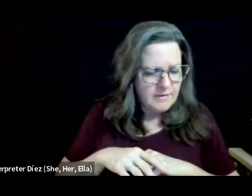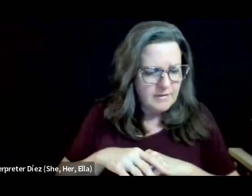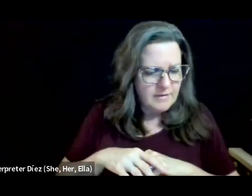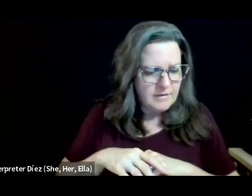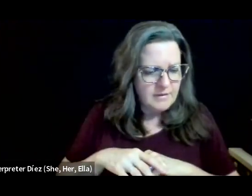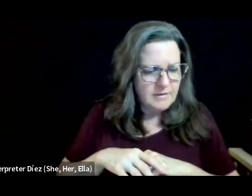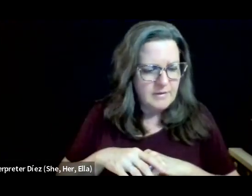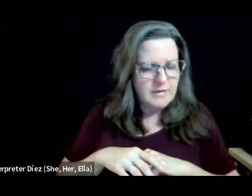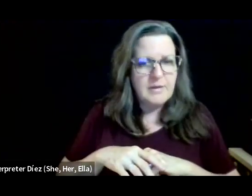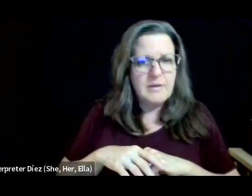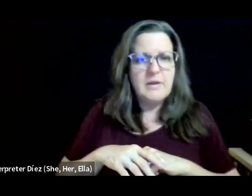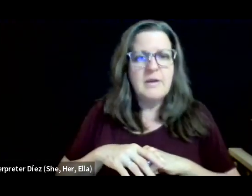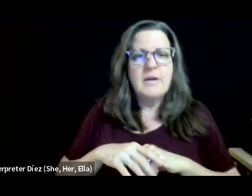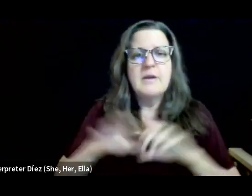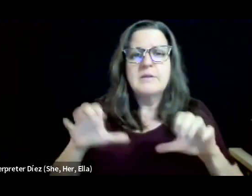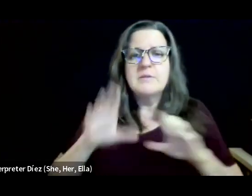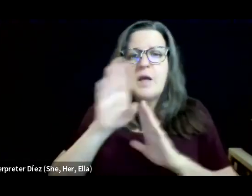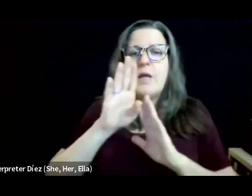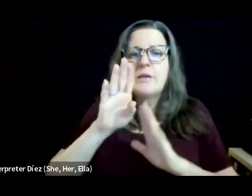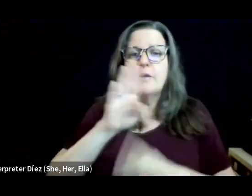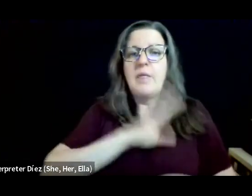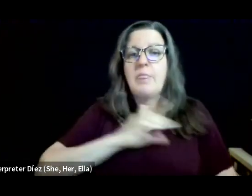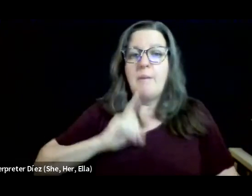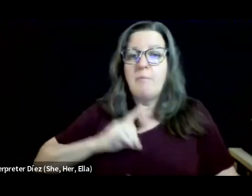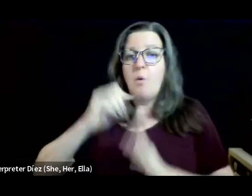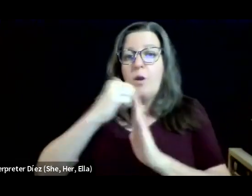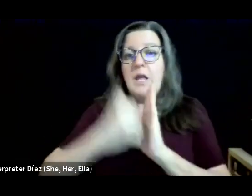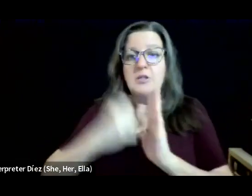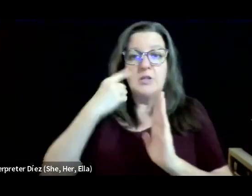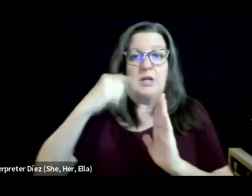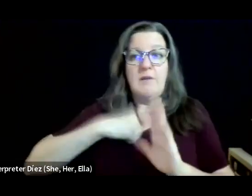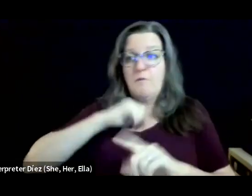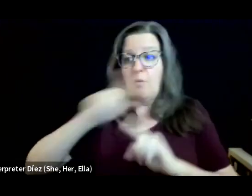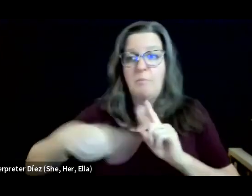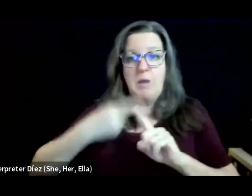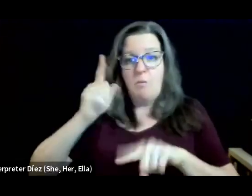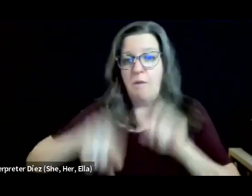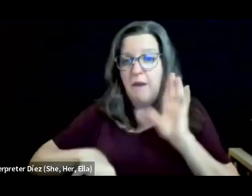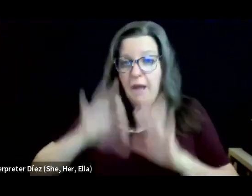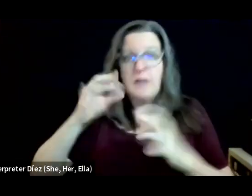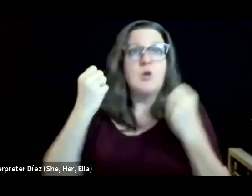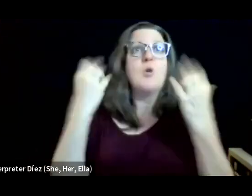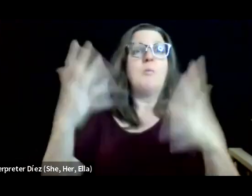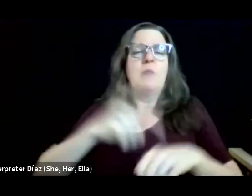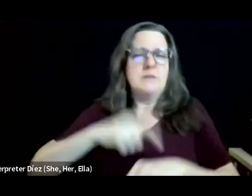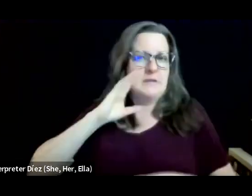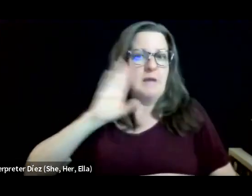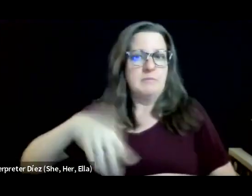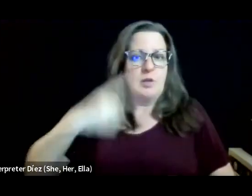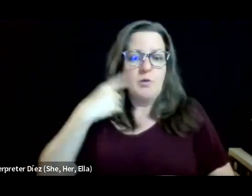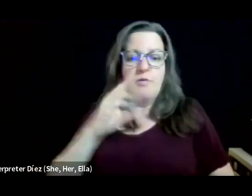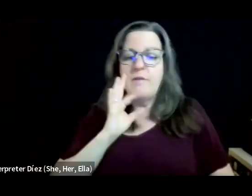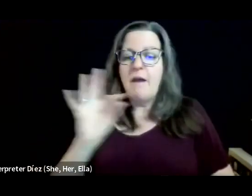for me when I couldn't find it numerous times, I knew that for a fact, so, um, wish you weren't going,